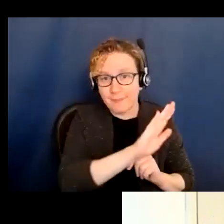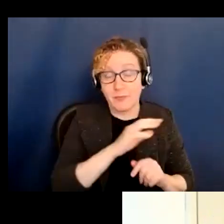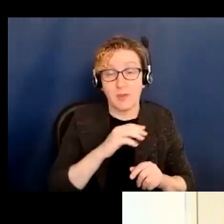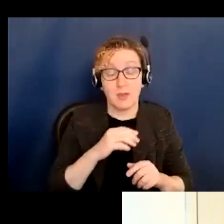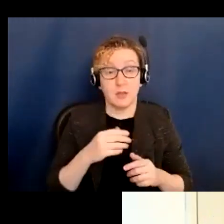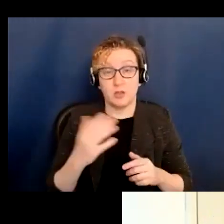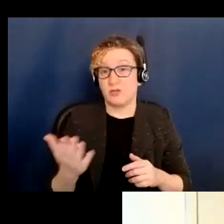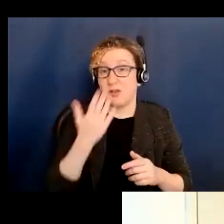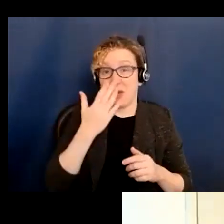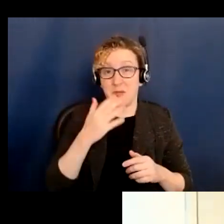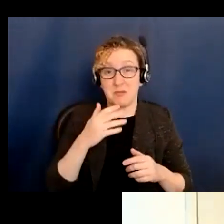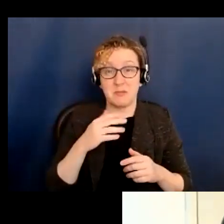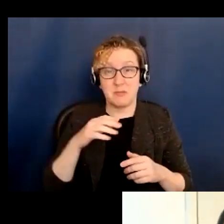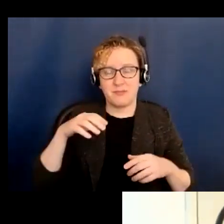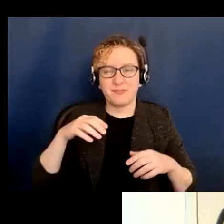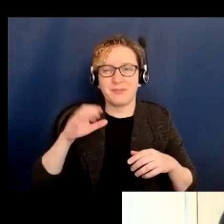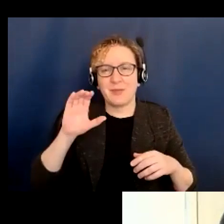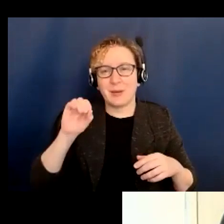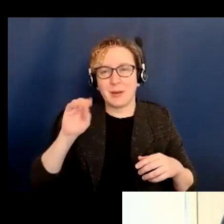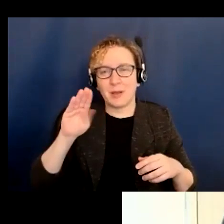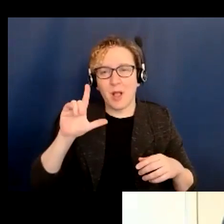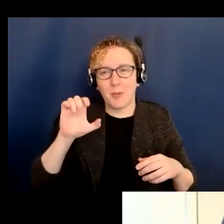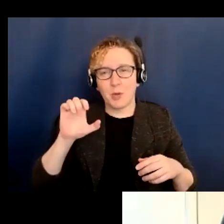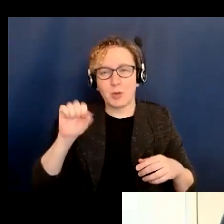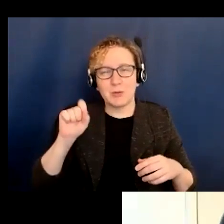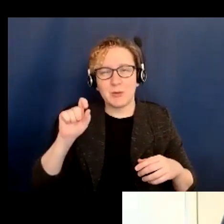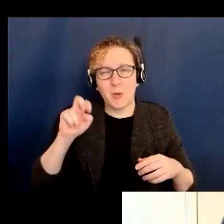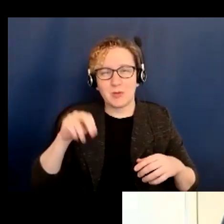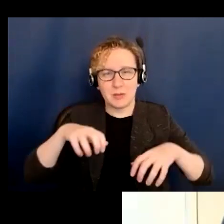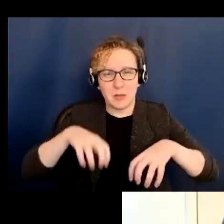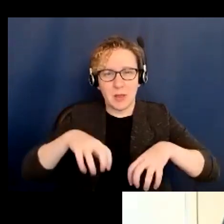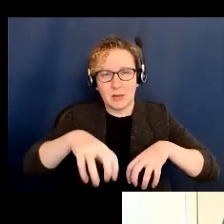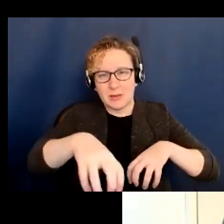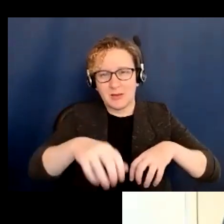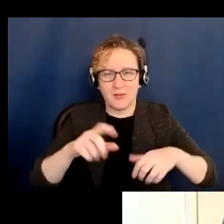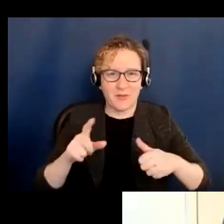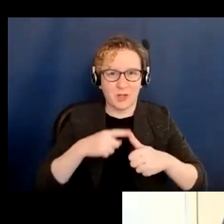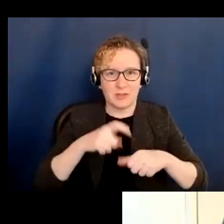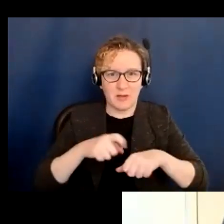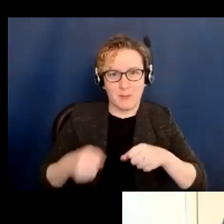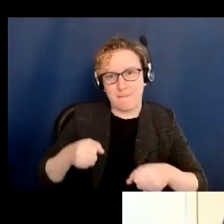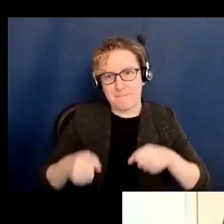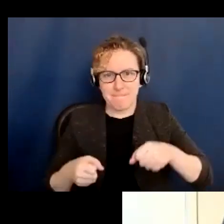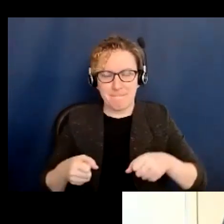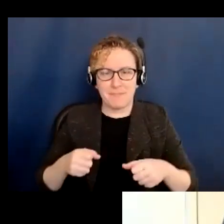up against cobblestones for the first time for wasn't able to use her chair at a certain